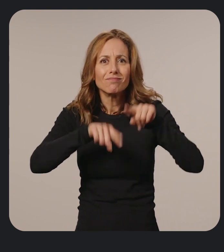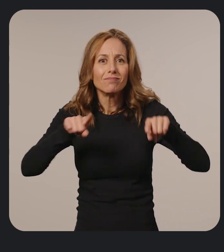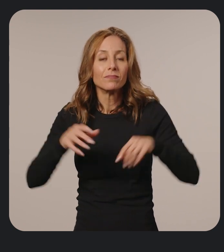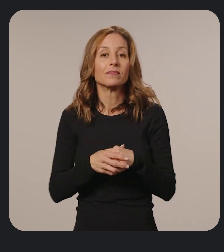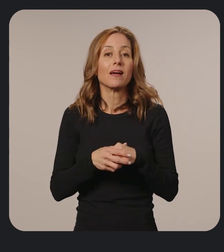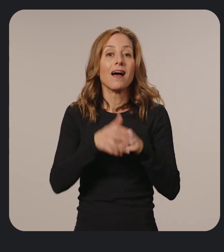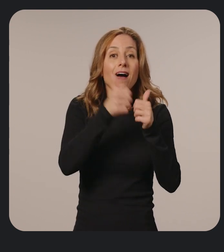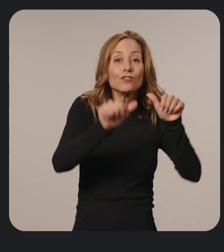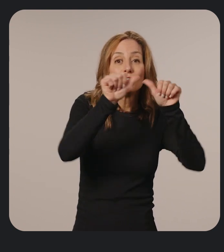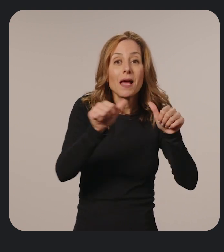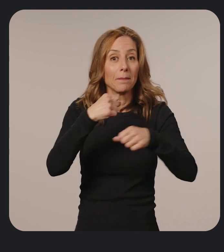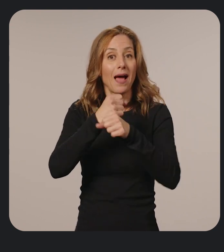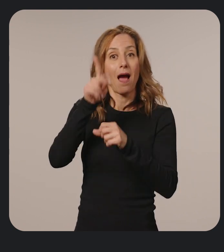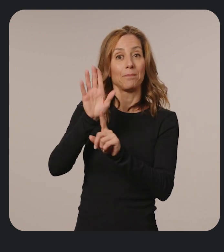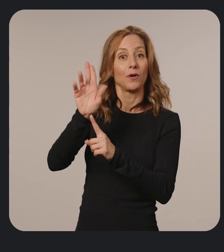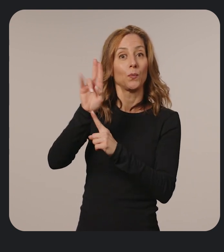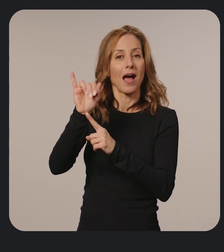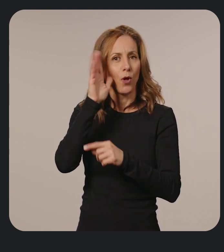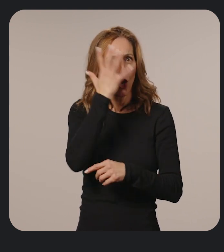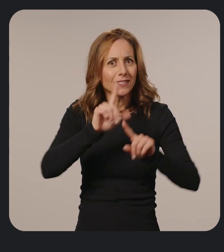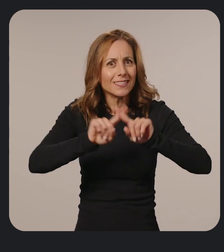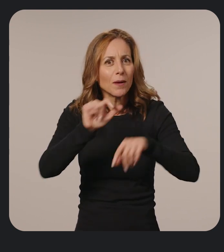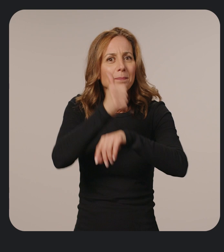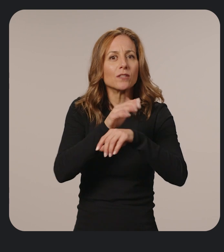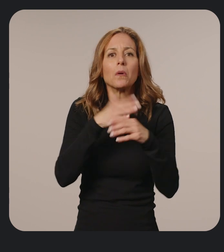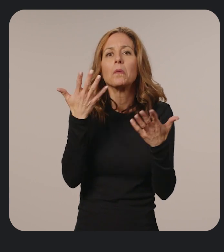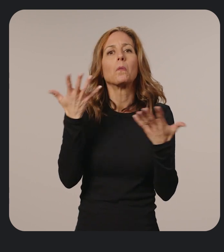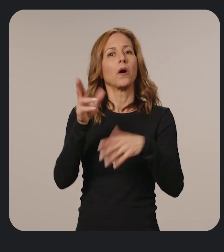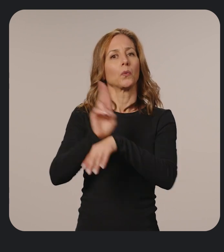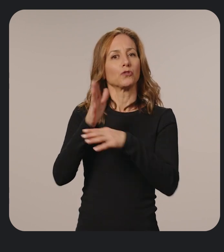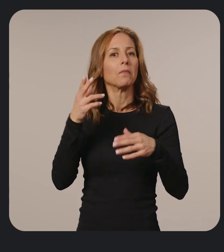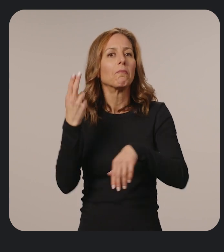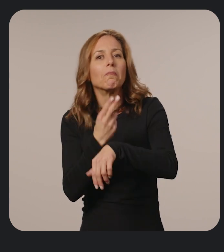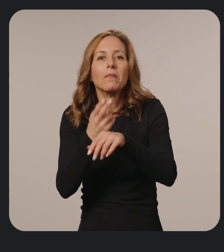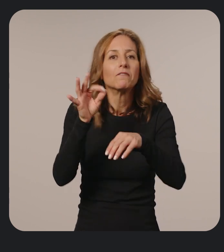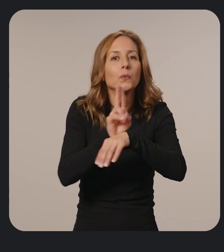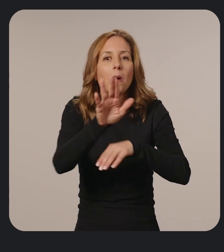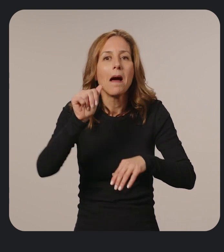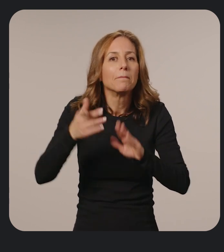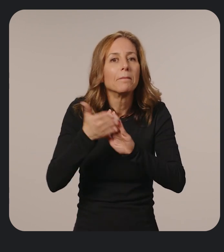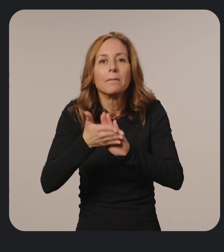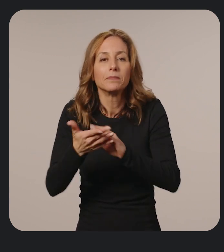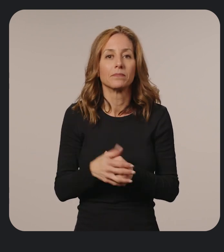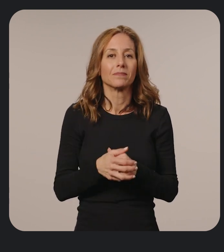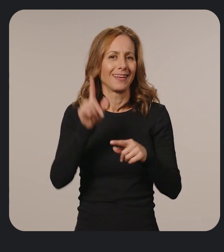is going to be different. And because the individual shapes that make up a UI are going to look different based on whatever our user happens to be doing while running your app,